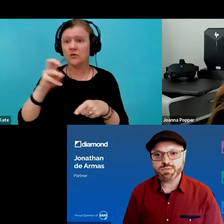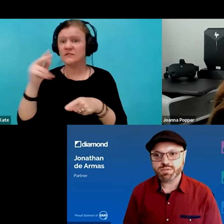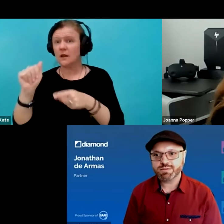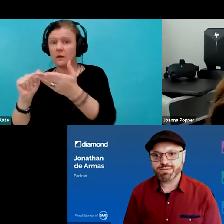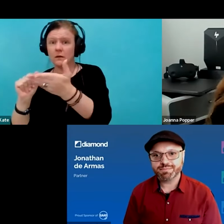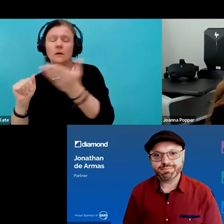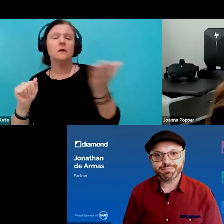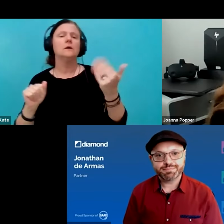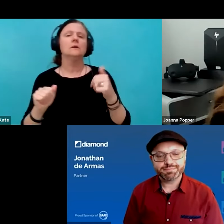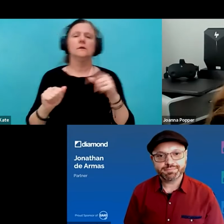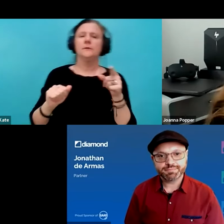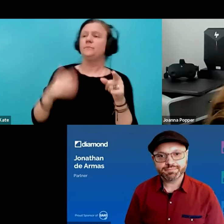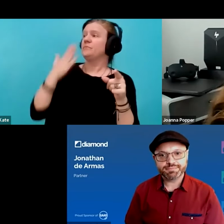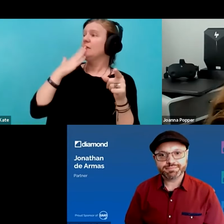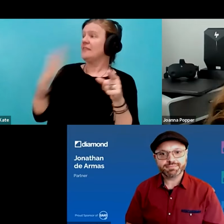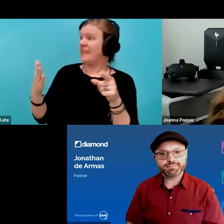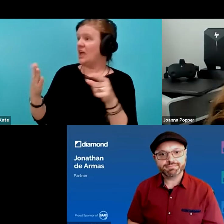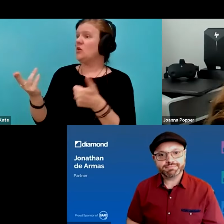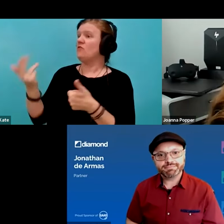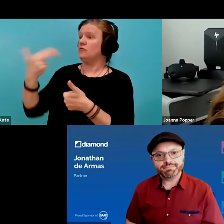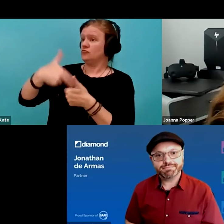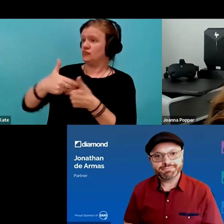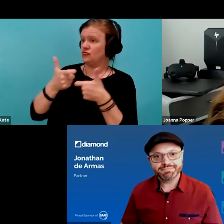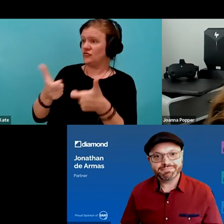Joanna Popper: Sure, thank you everyone for coming today, thank you for hosting